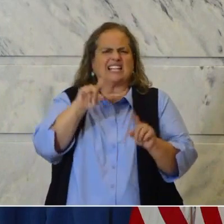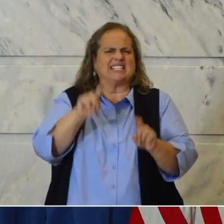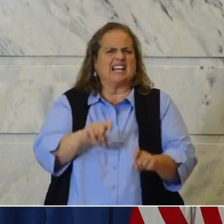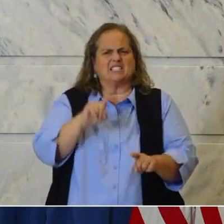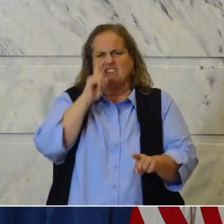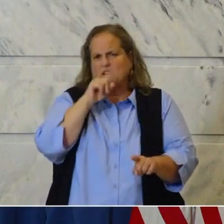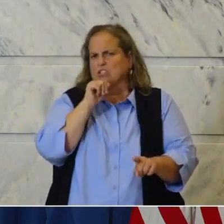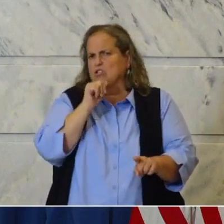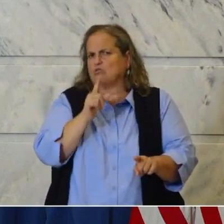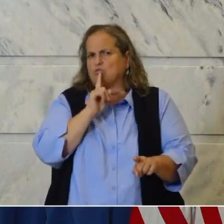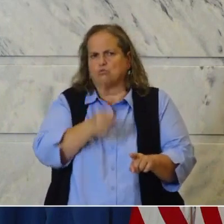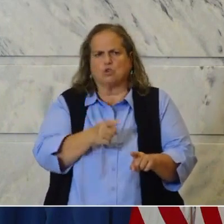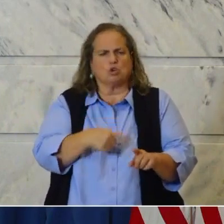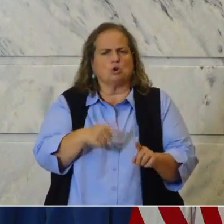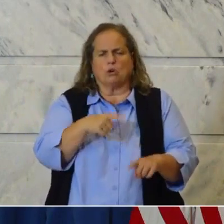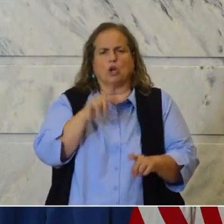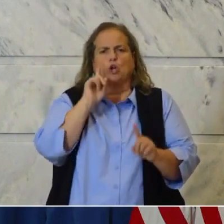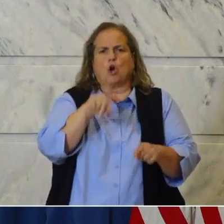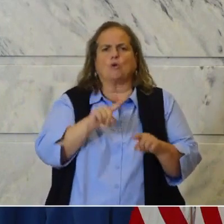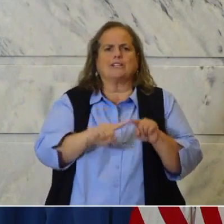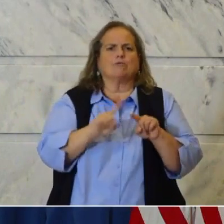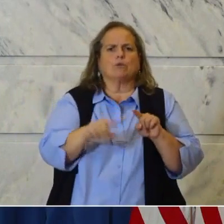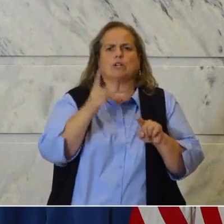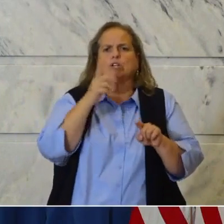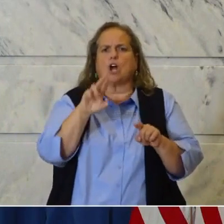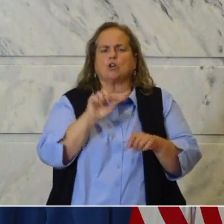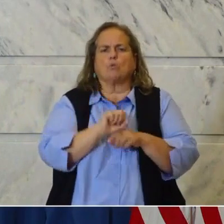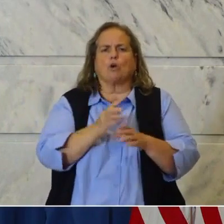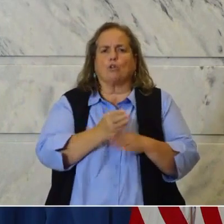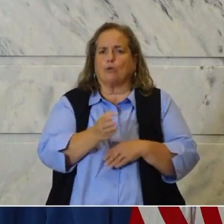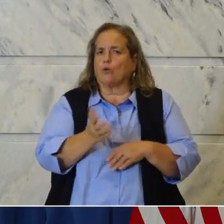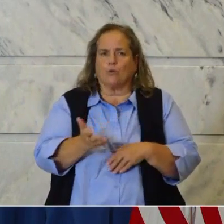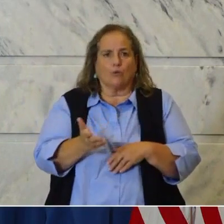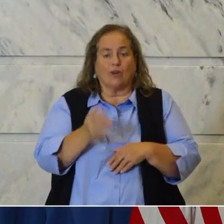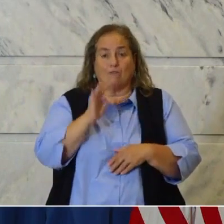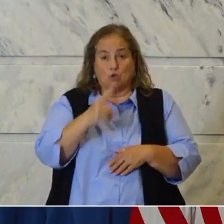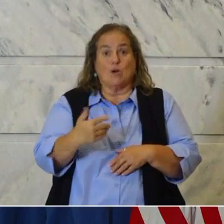of doctors and work through that. If you've had it, you really need to be